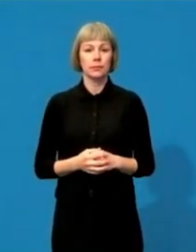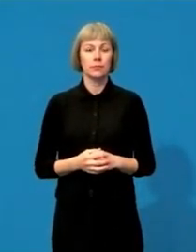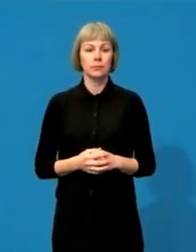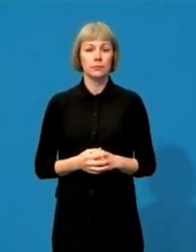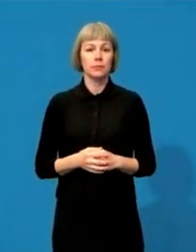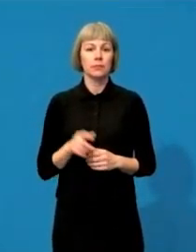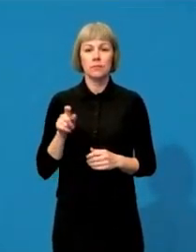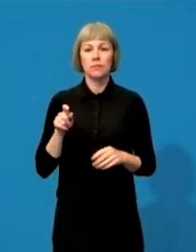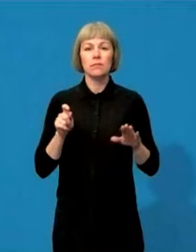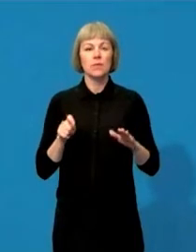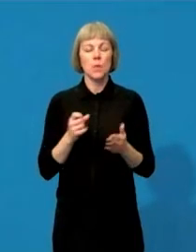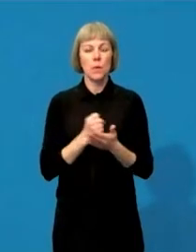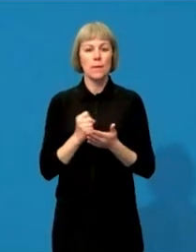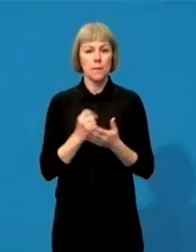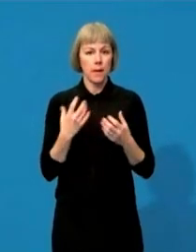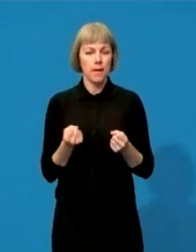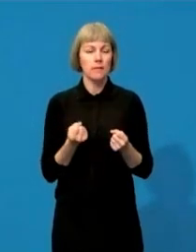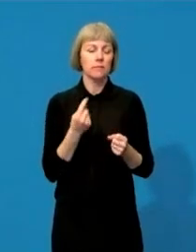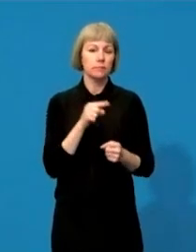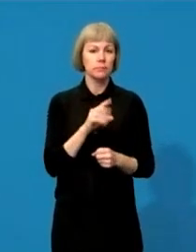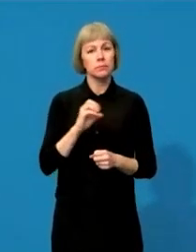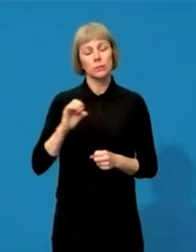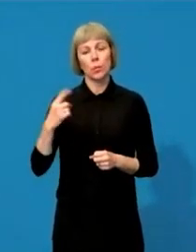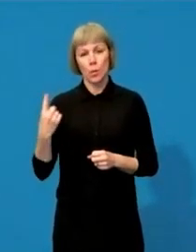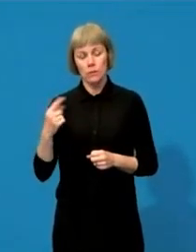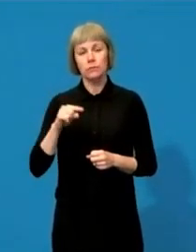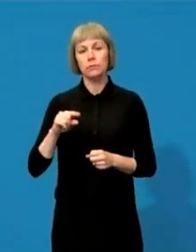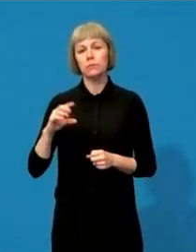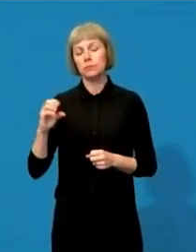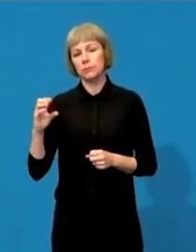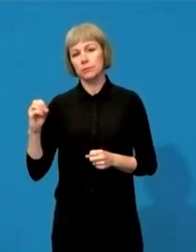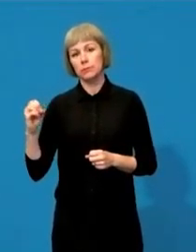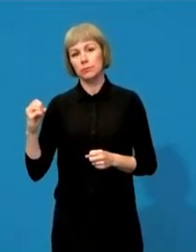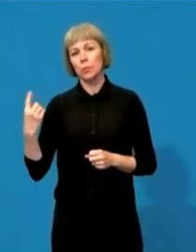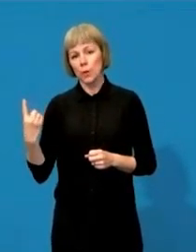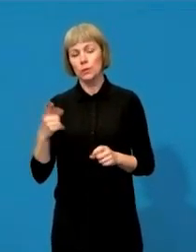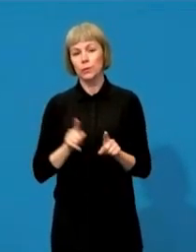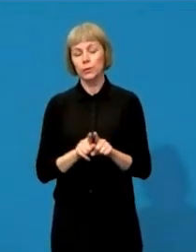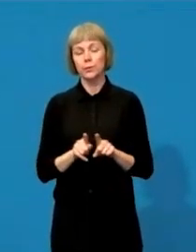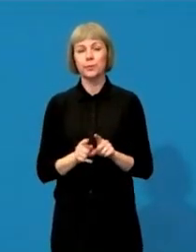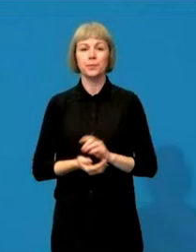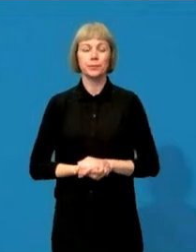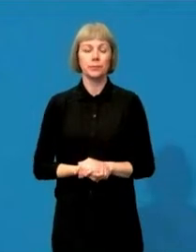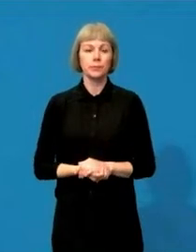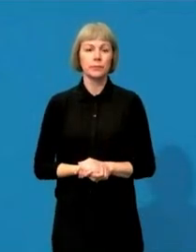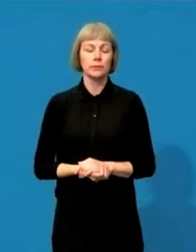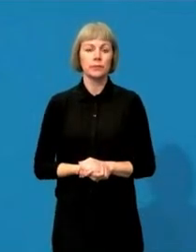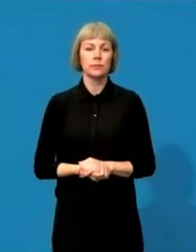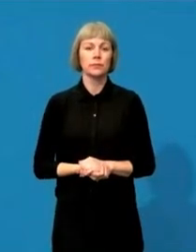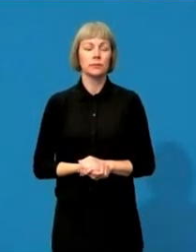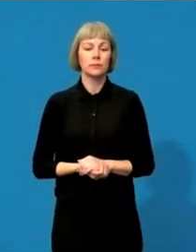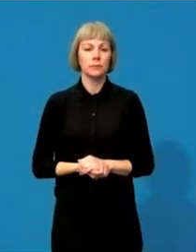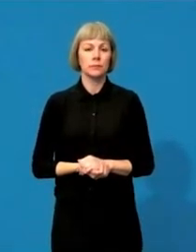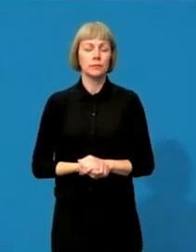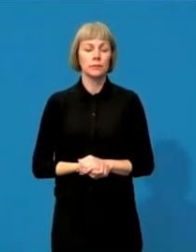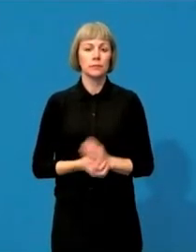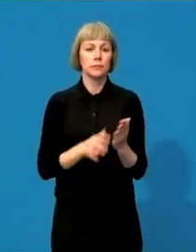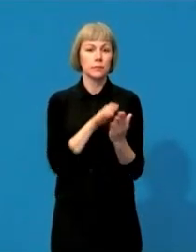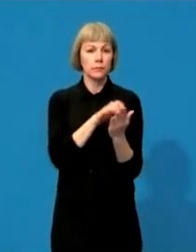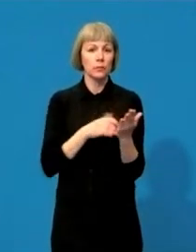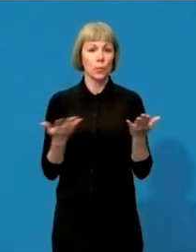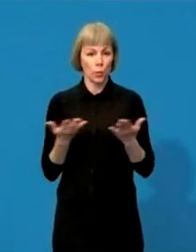STAT.0555.0001.0001. This statement is in Hearing Bundle A, tab 40.